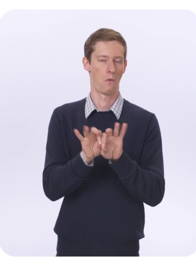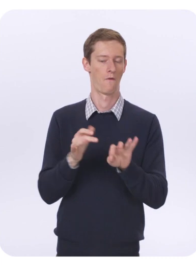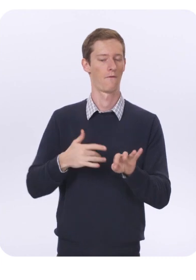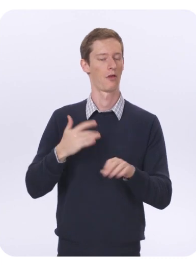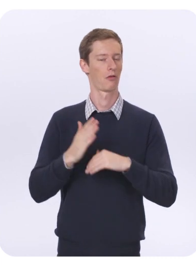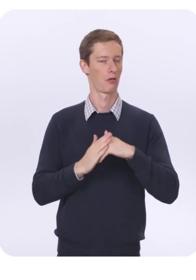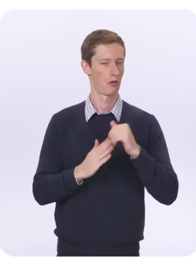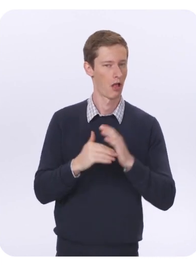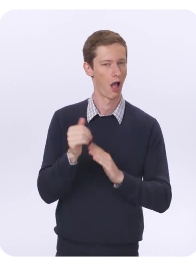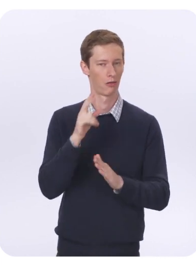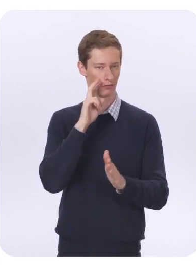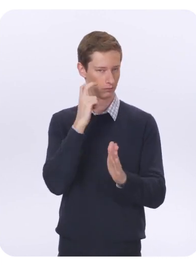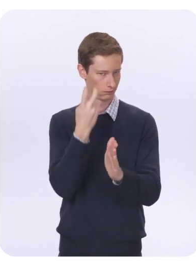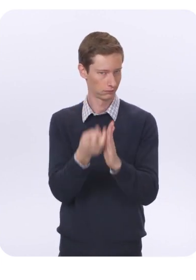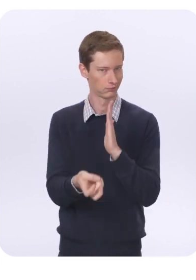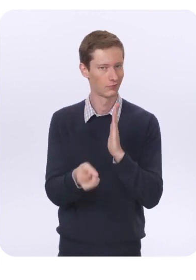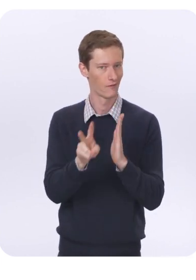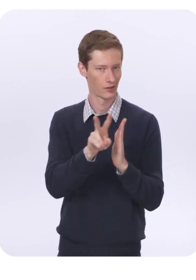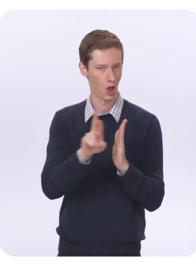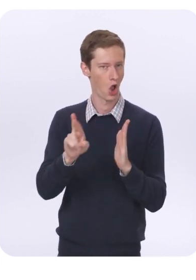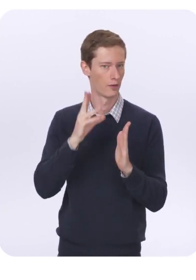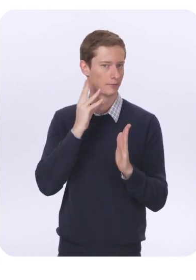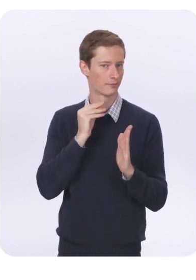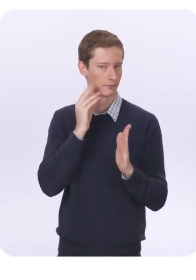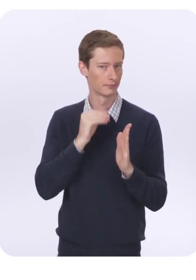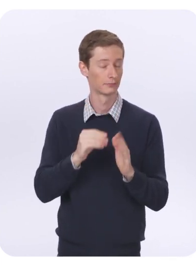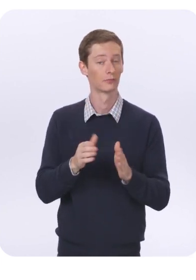This upscaling solution has been carefully optimized